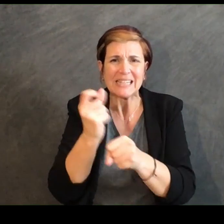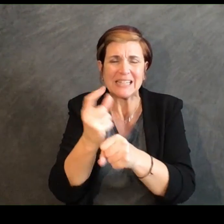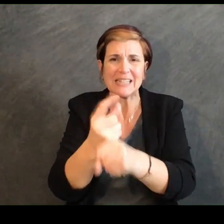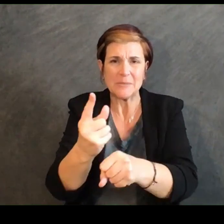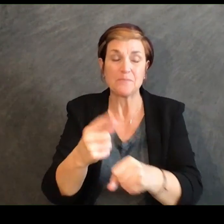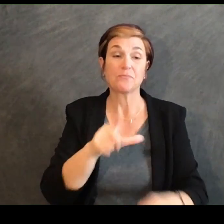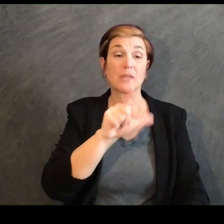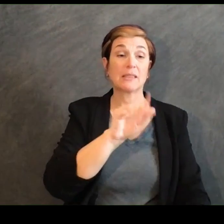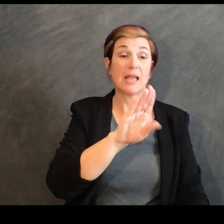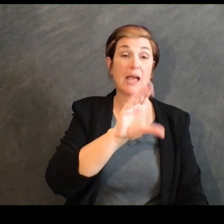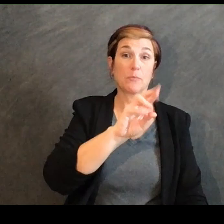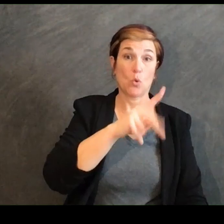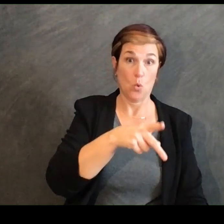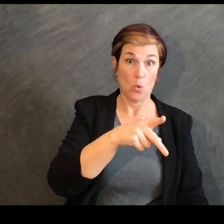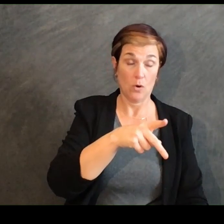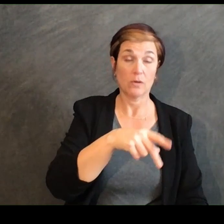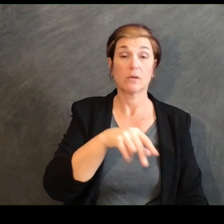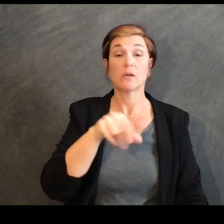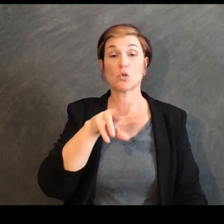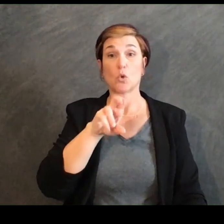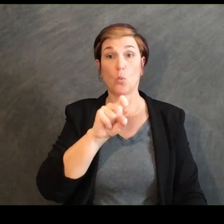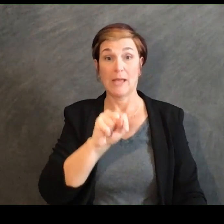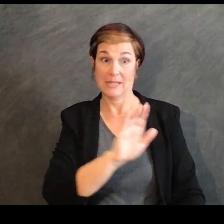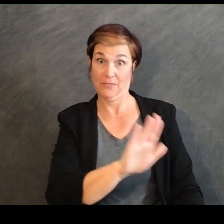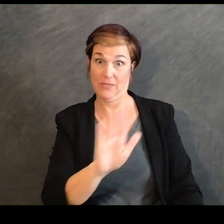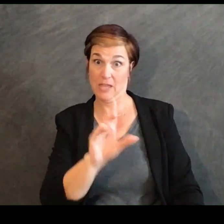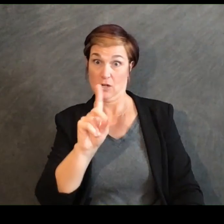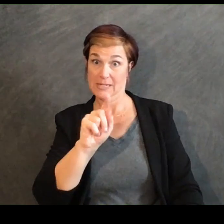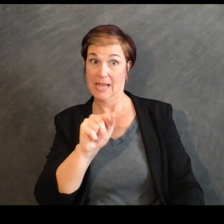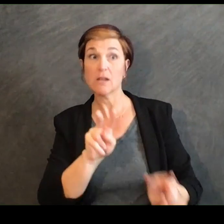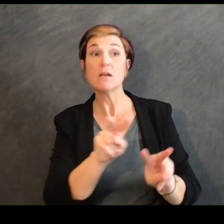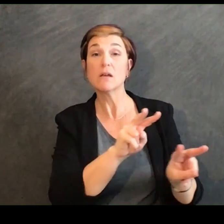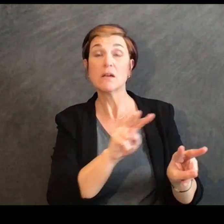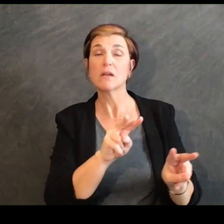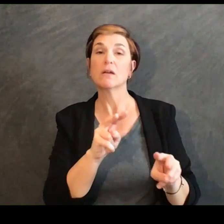they're running about one to two percent positive that means that we have a lot